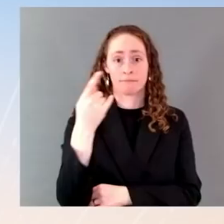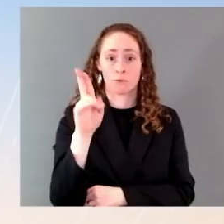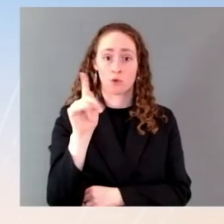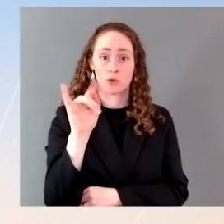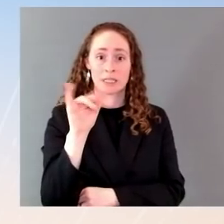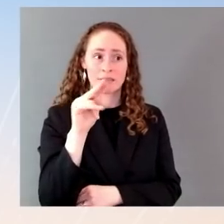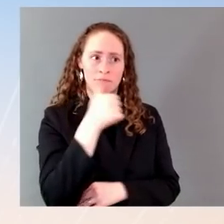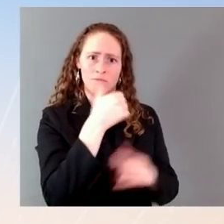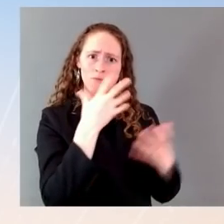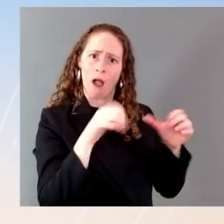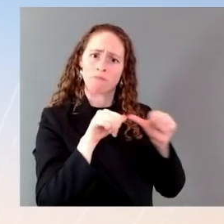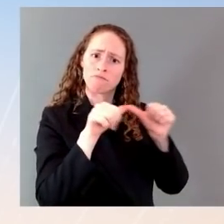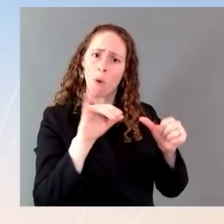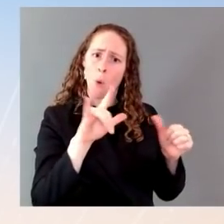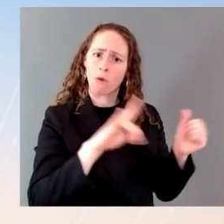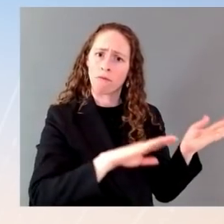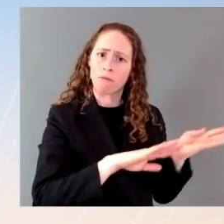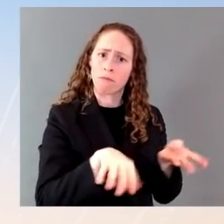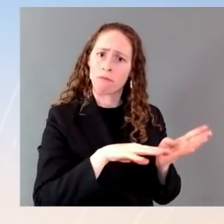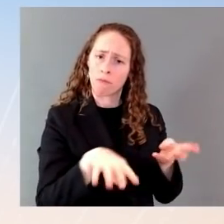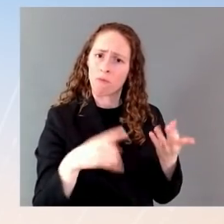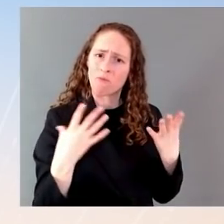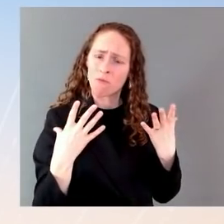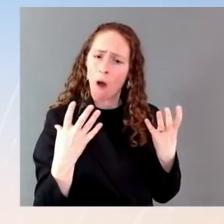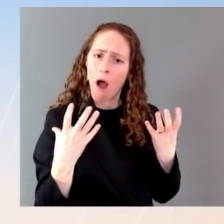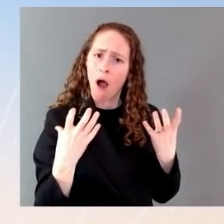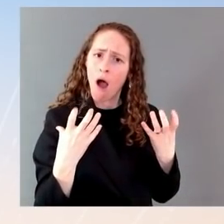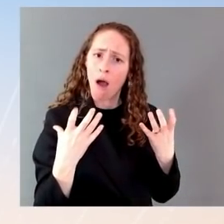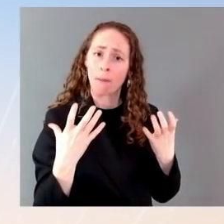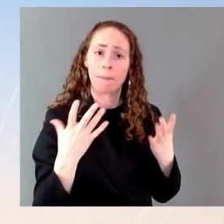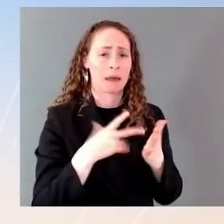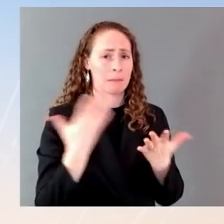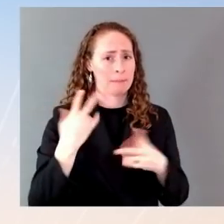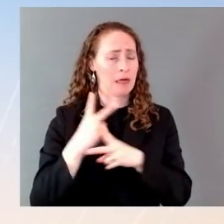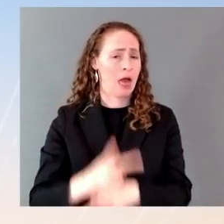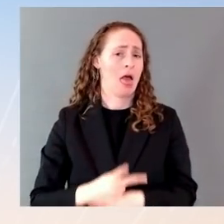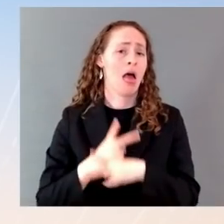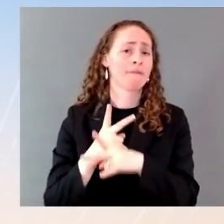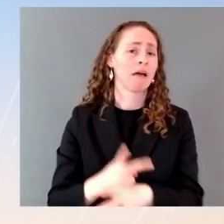what he says he's going to do in response to Russian actions; so, President Putin can count on that.